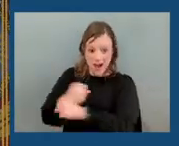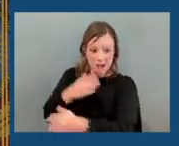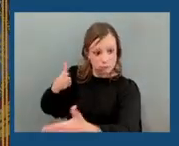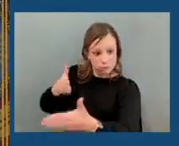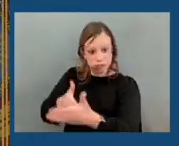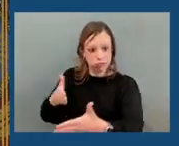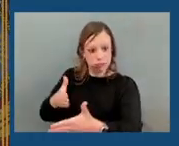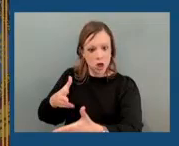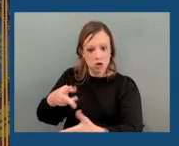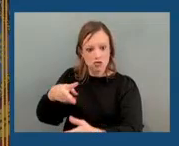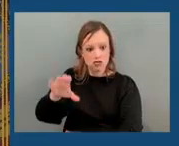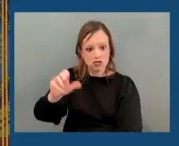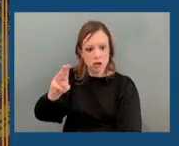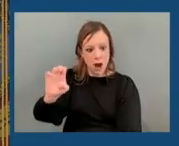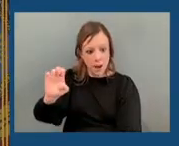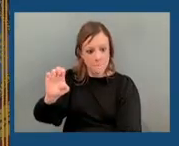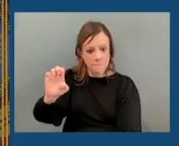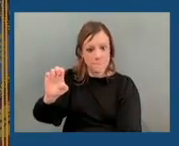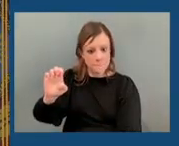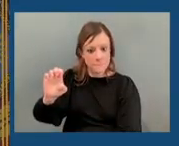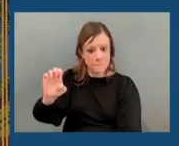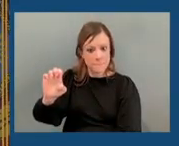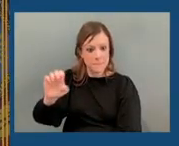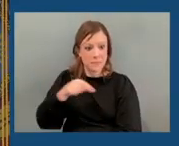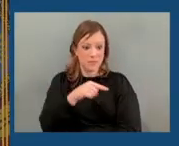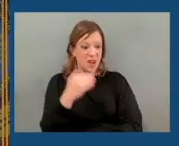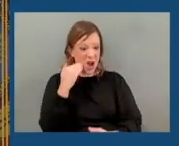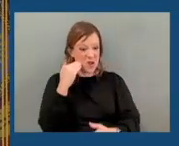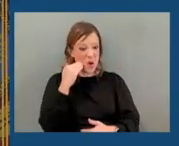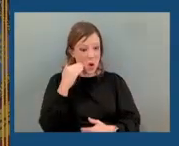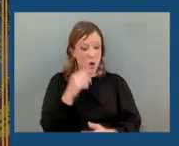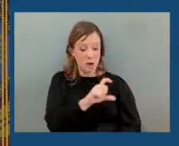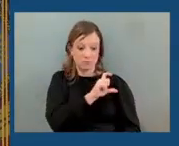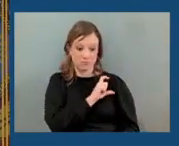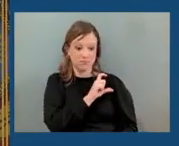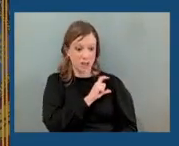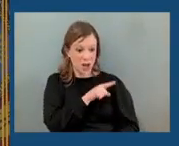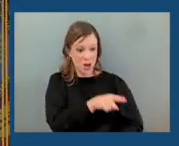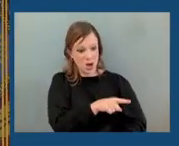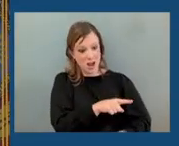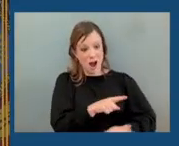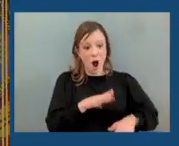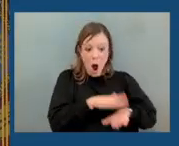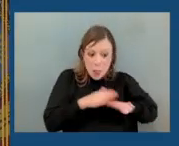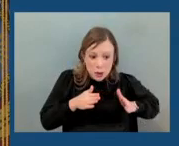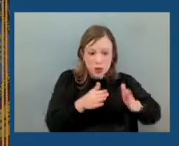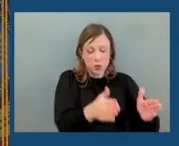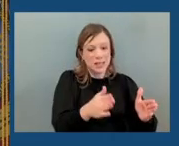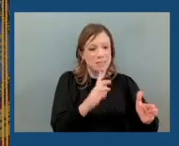Certainly troopers have helped to drive down the crime and stem the tide of illegal guns on the streets all over.